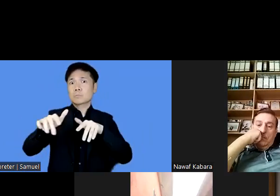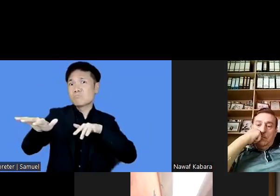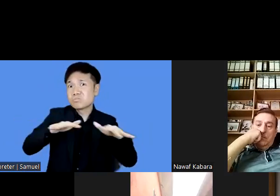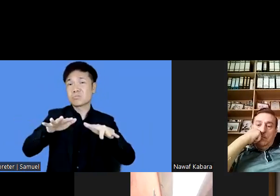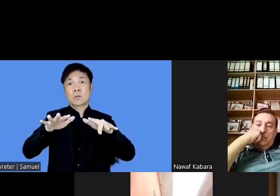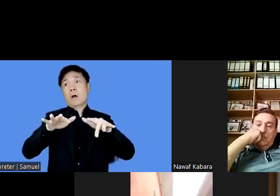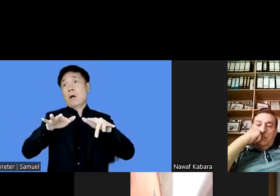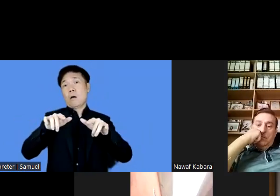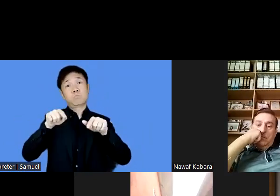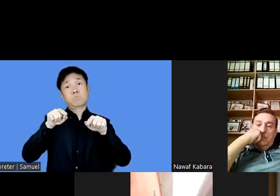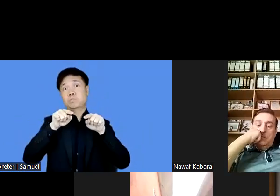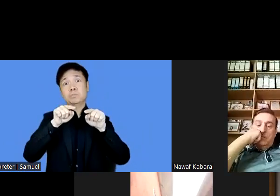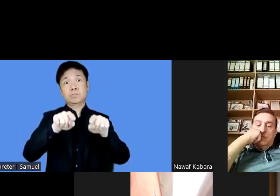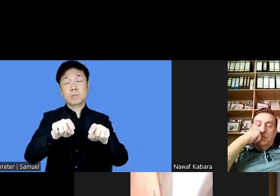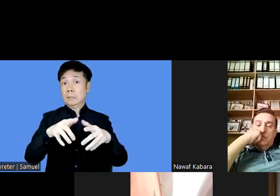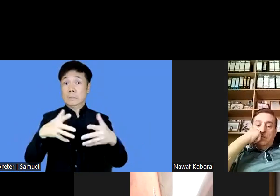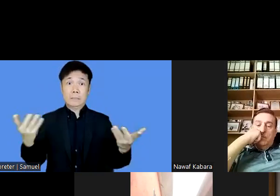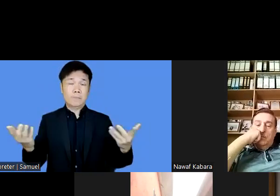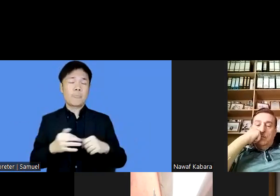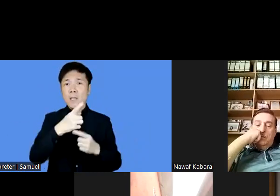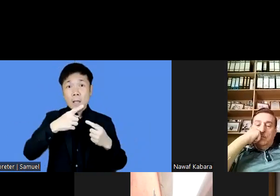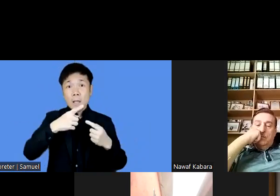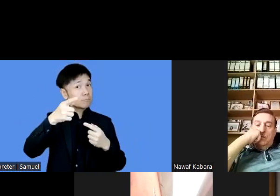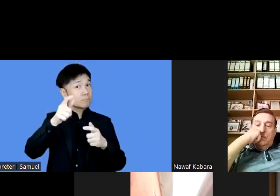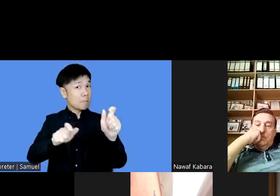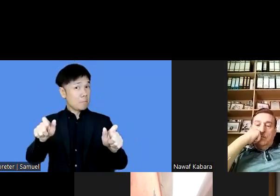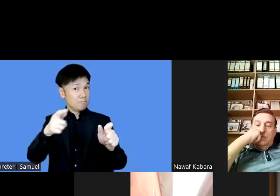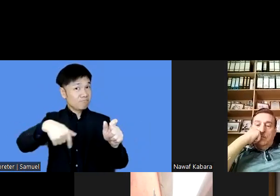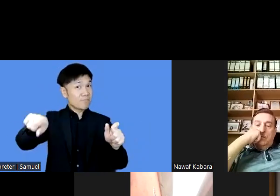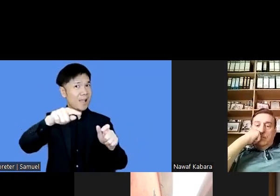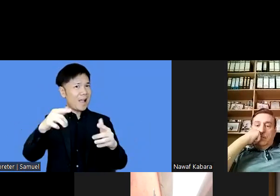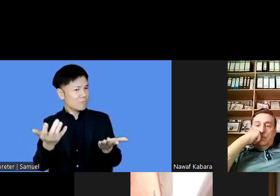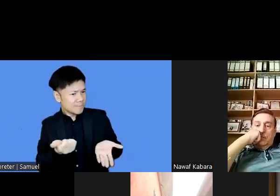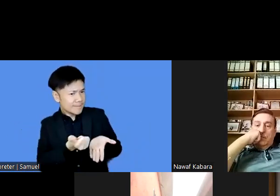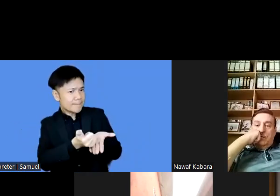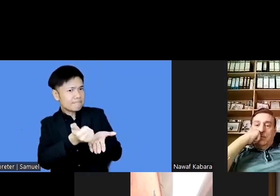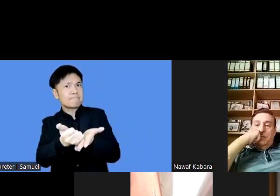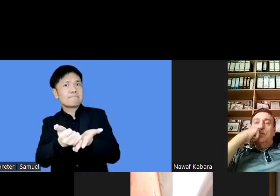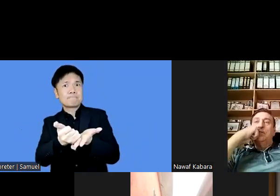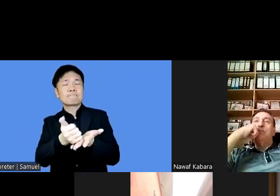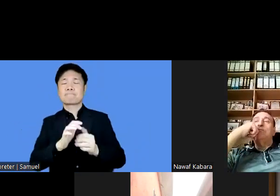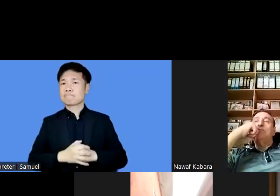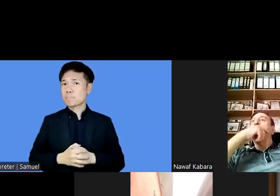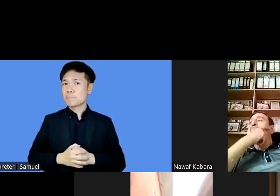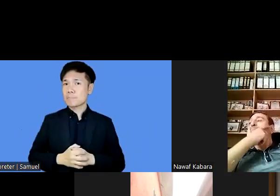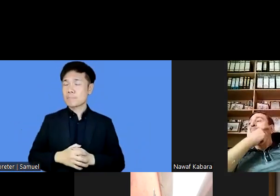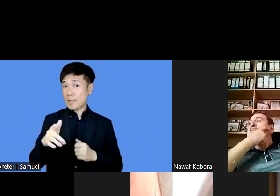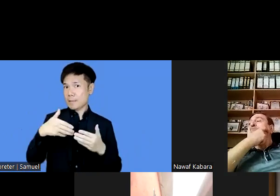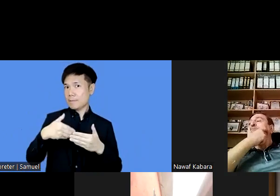with disabilities can play a significant role in breaking this cycle is already taking us to our next section.